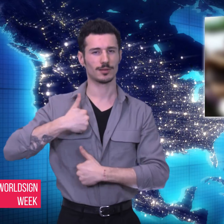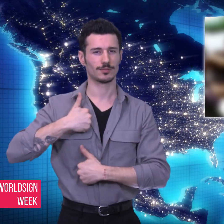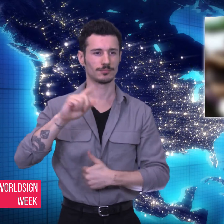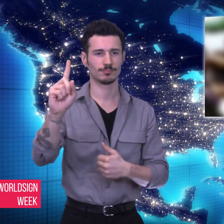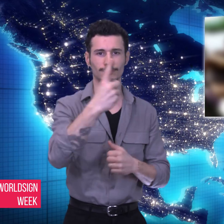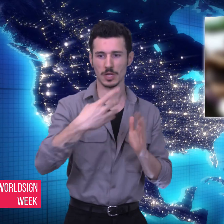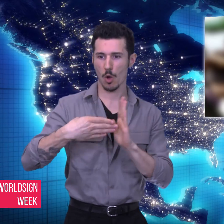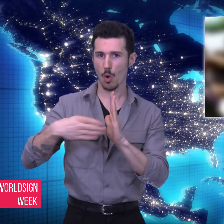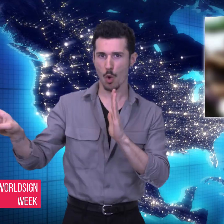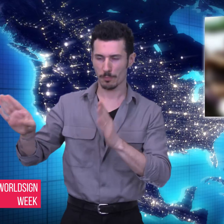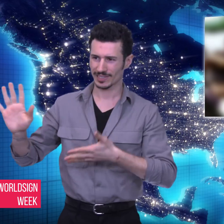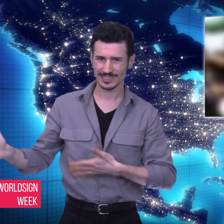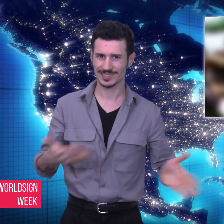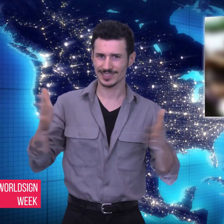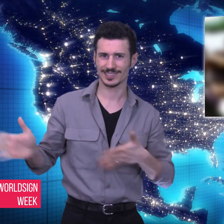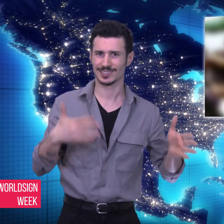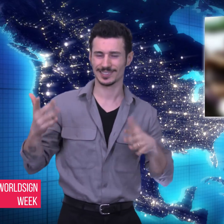they could escape.